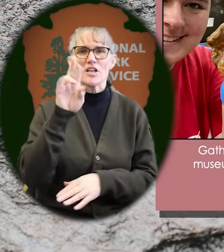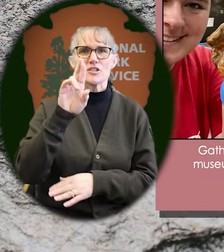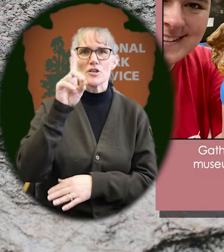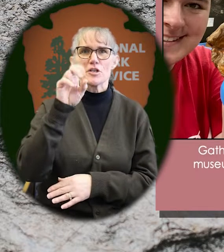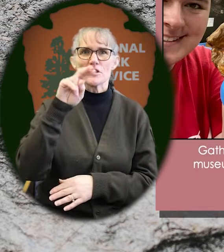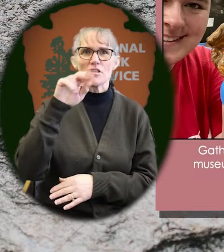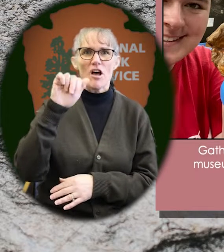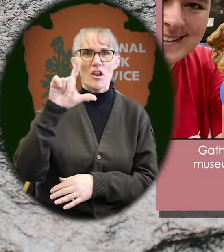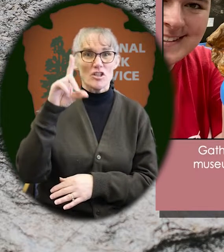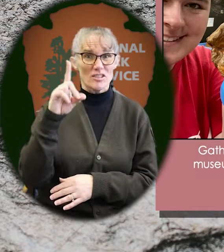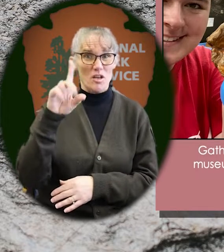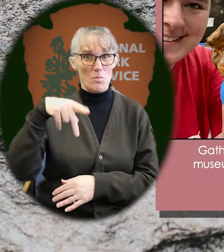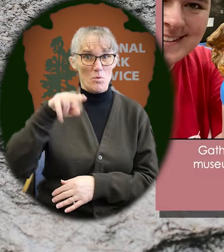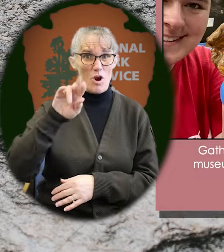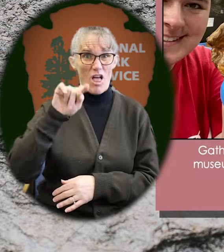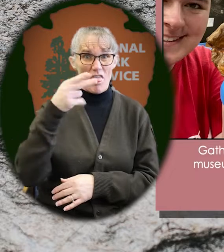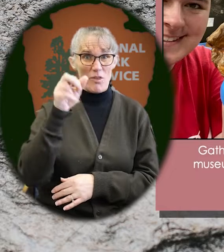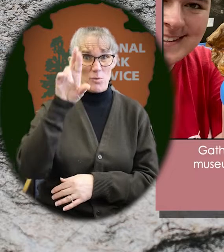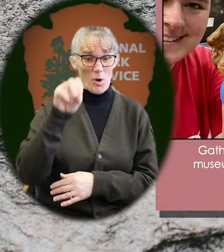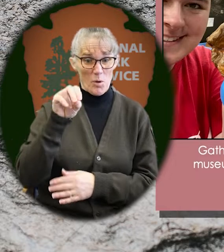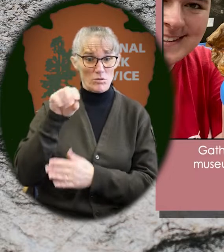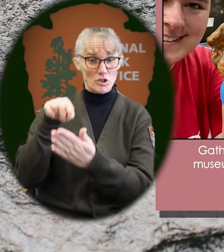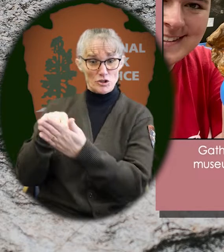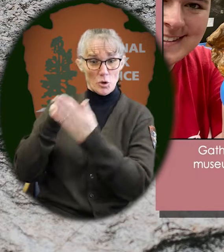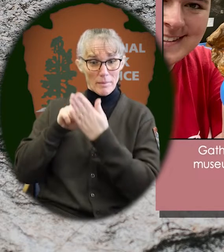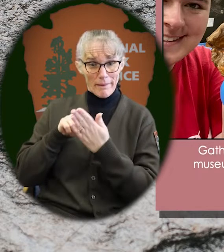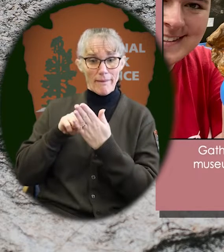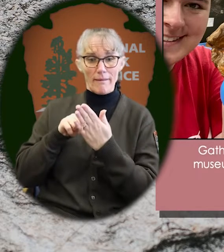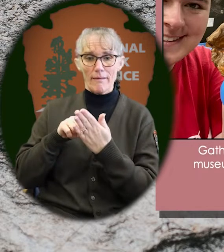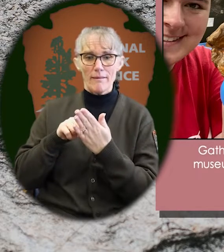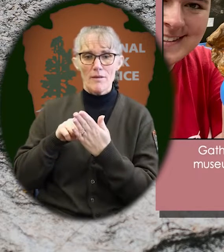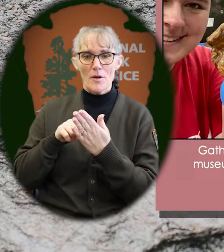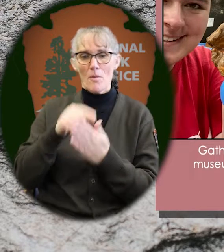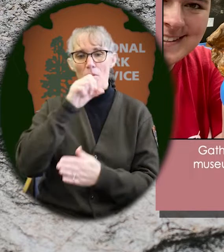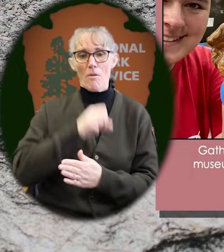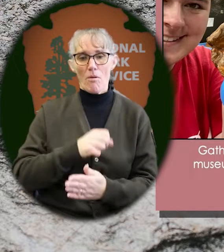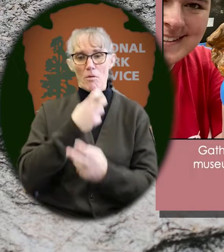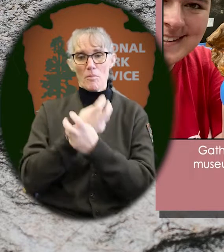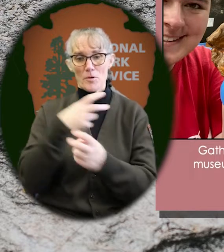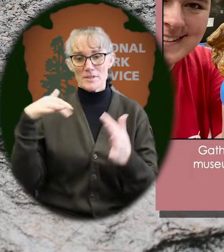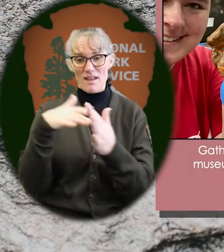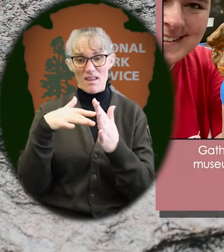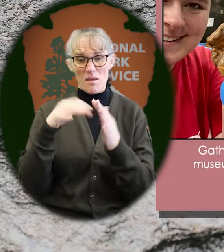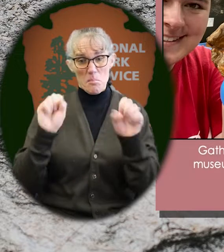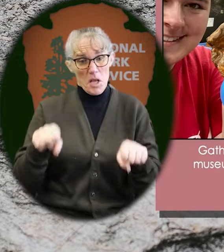and he basically showed me that paleontology it's a career that is possible.